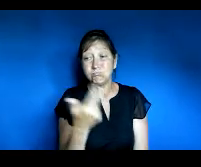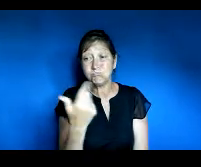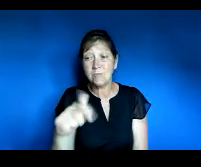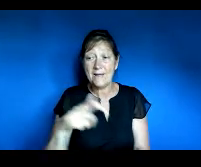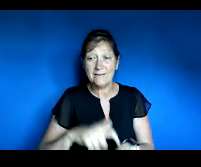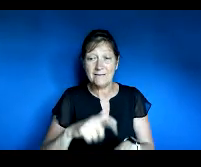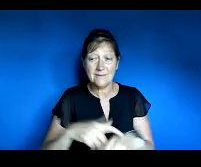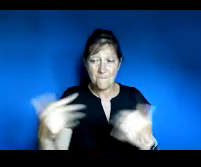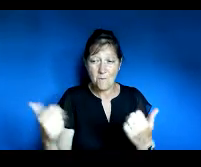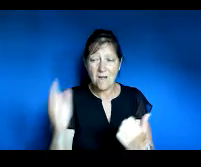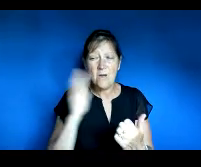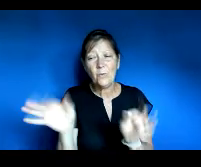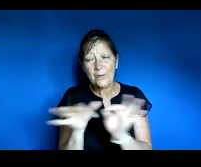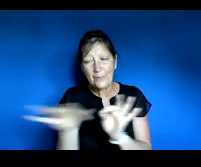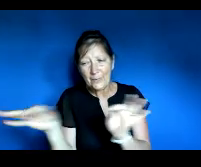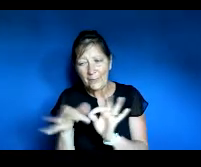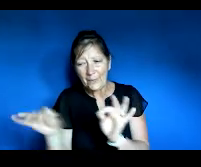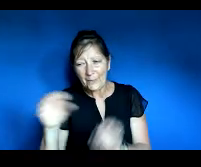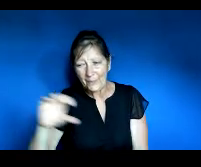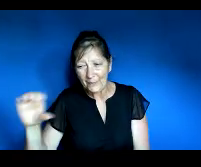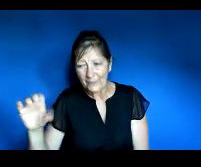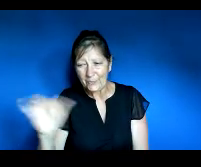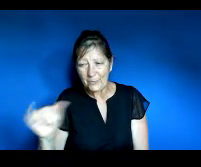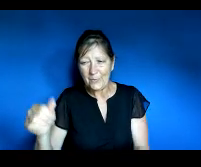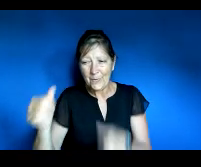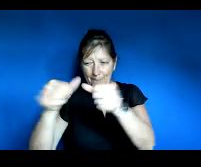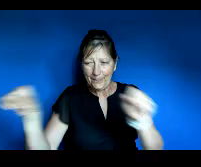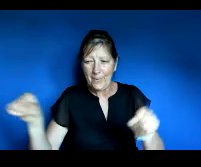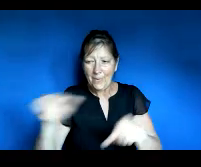And we'll have them captioned when they're posted as well.